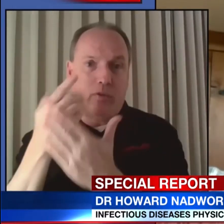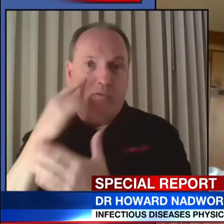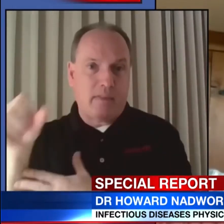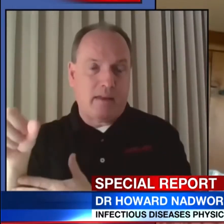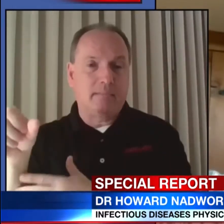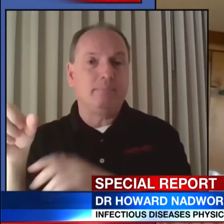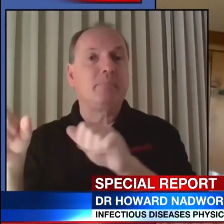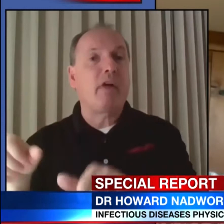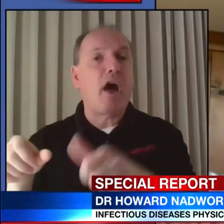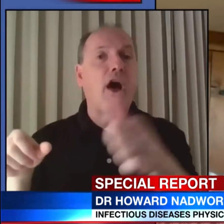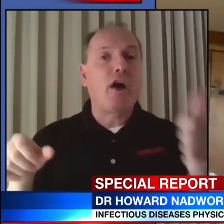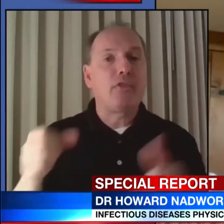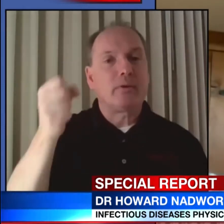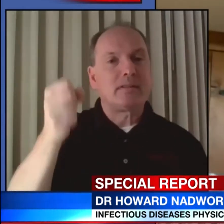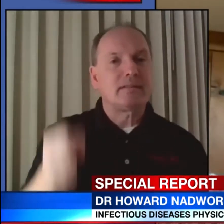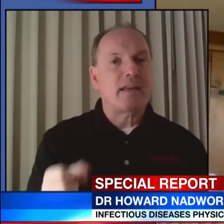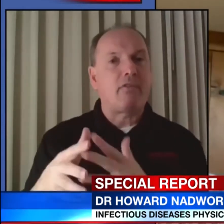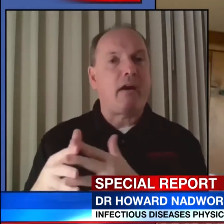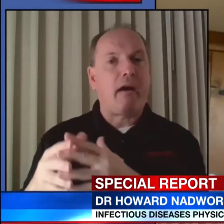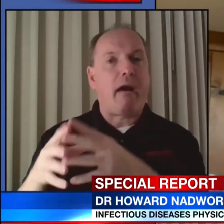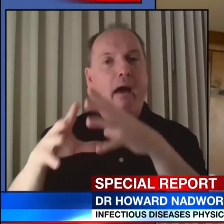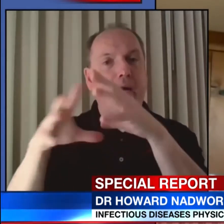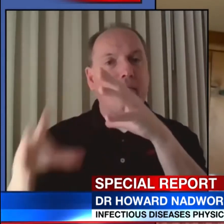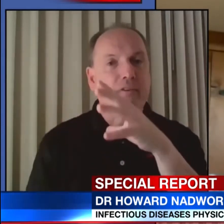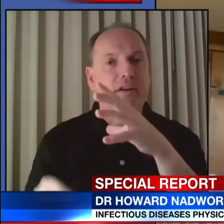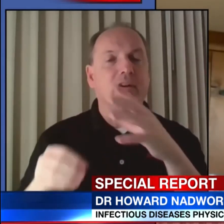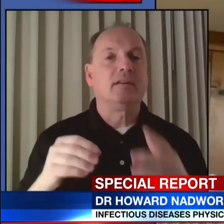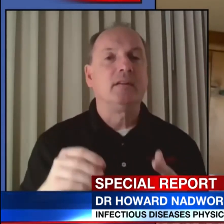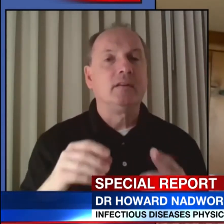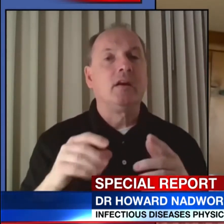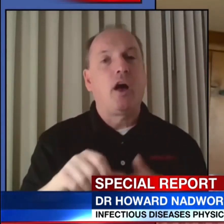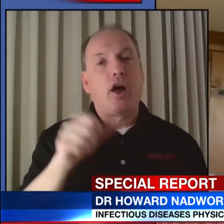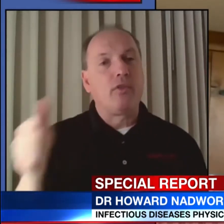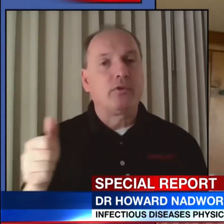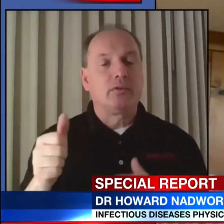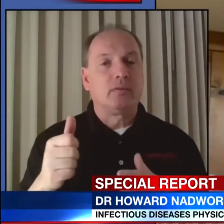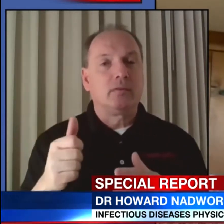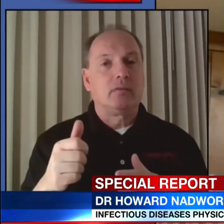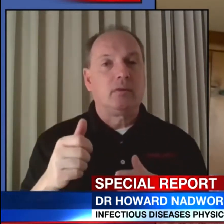CONCERN BECAUSE IT IS MUCH MORE CONTAGIOUS, BUT THE VACCINE IS GOOD FOR IT. THE OTHER STRAINS,